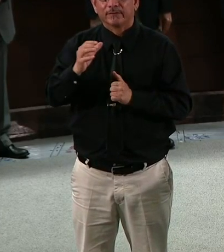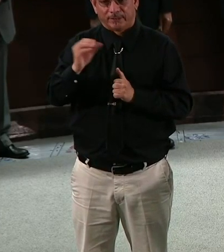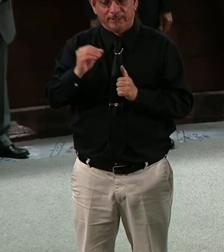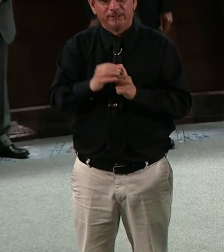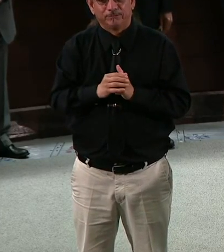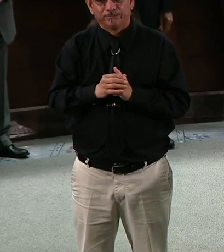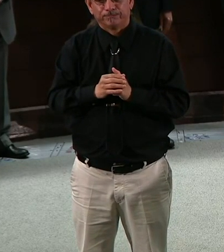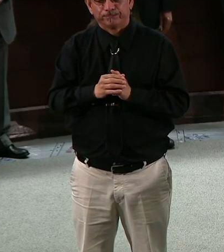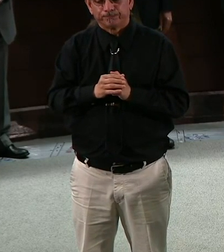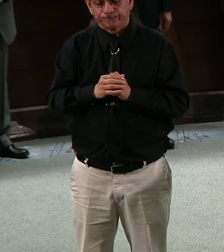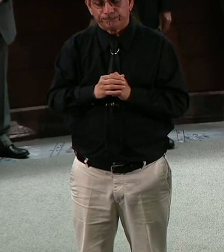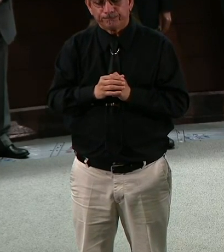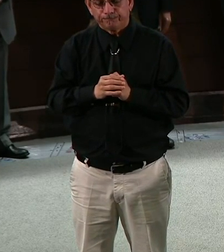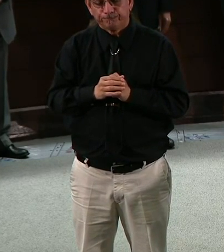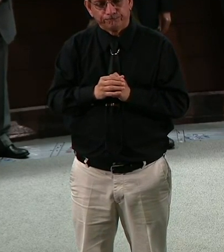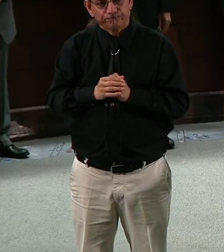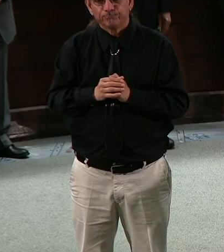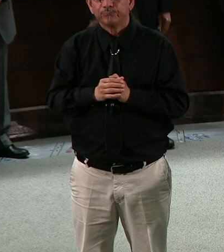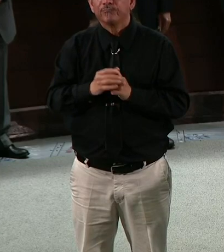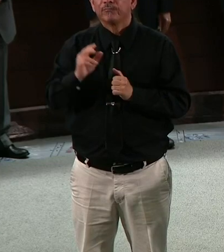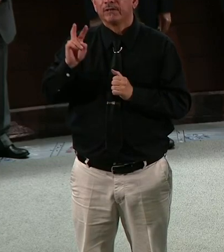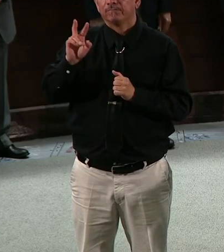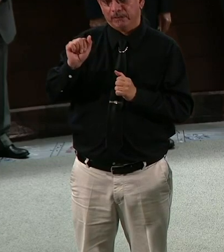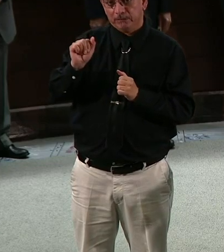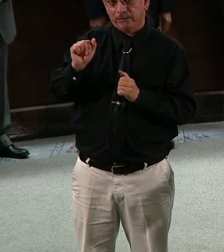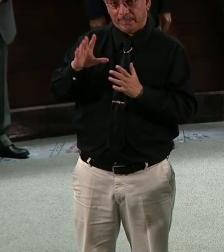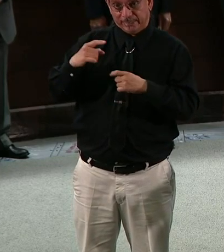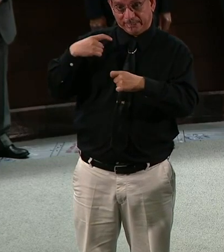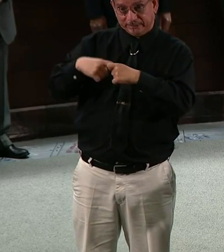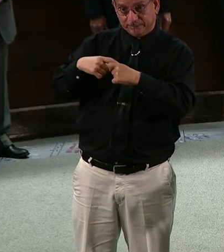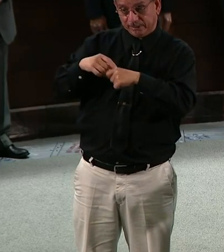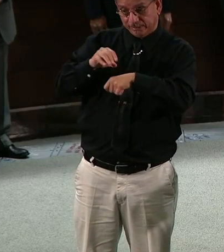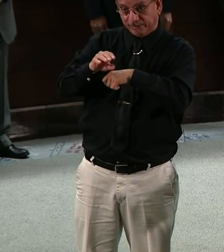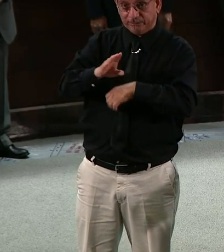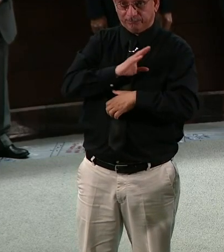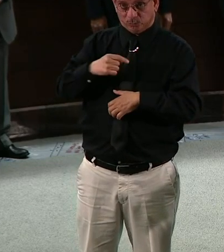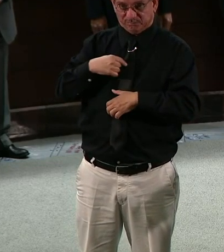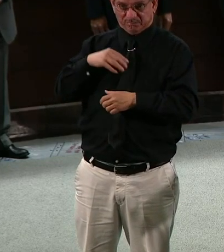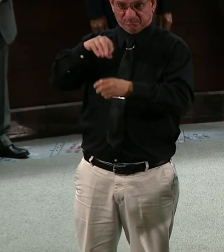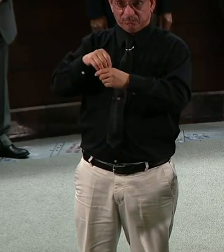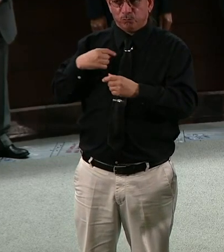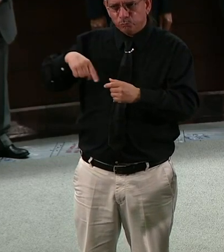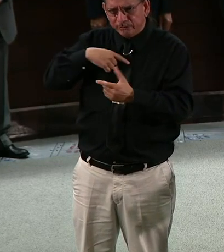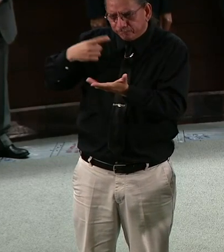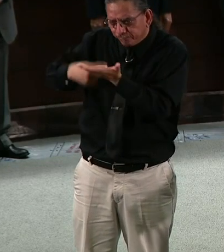A LOT OF. AND CALL ME IT THE